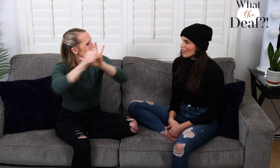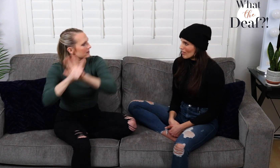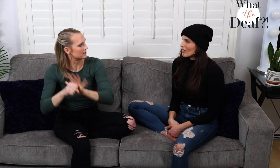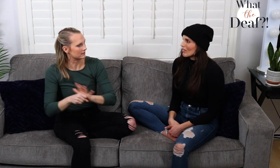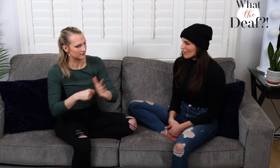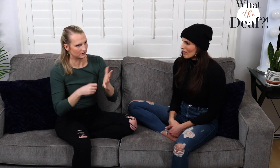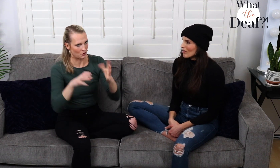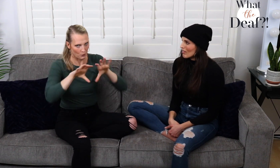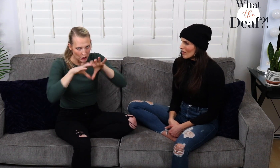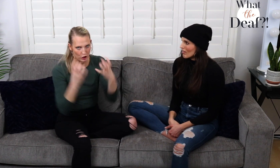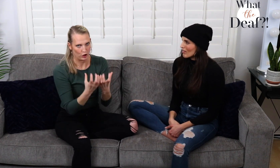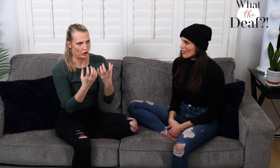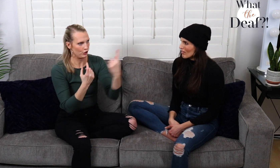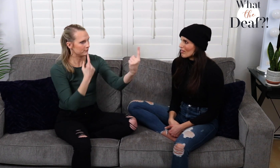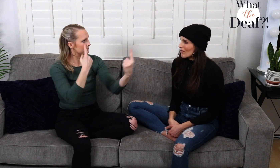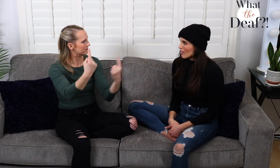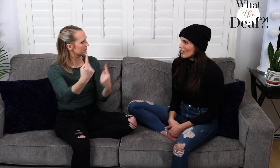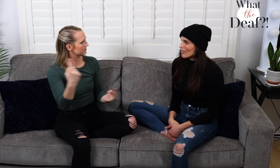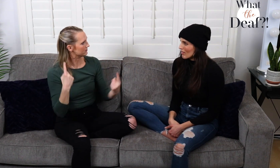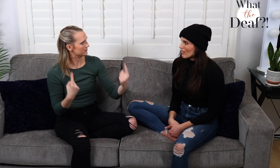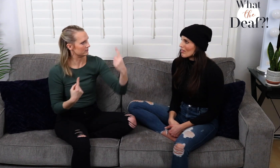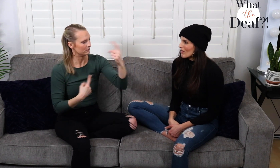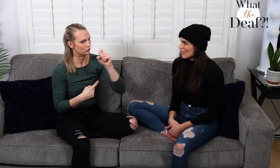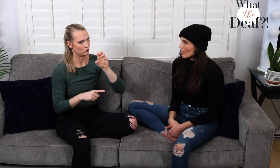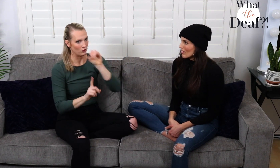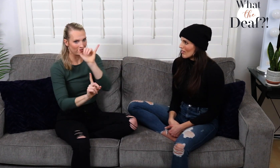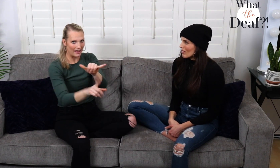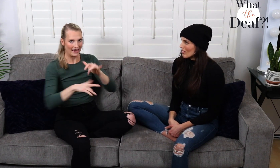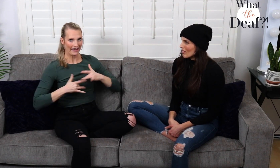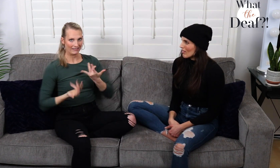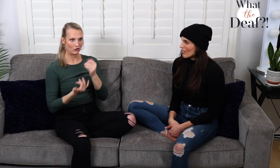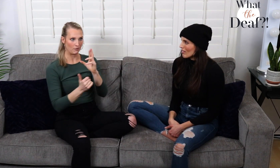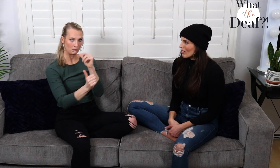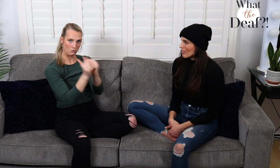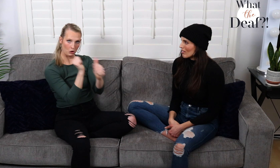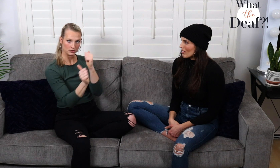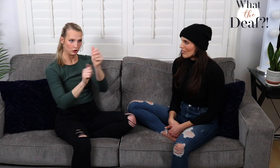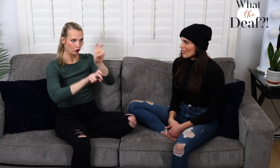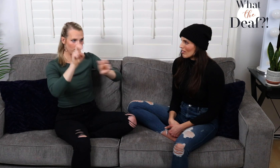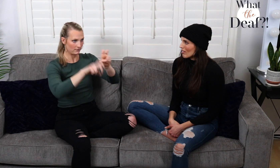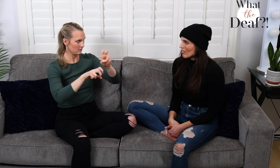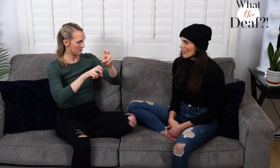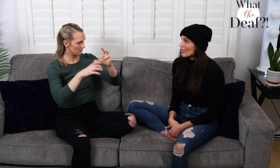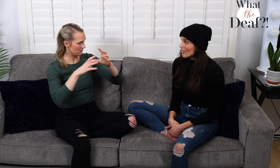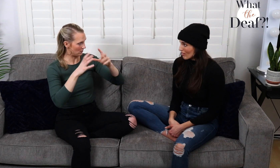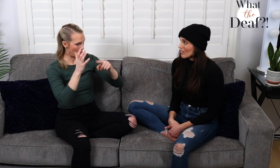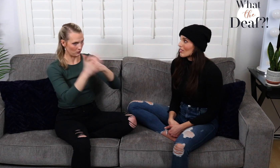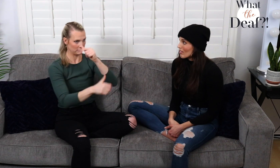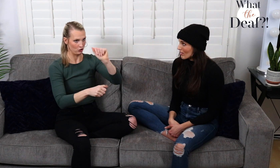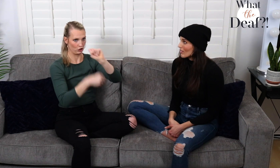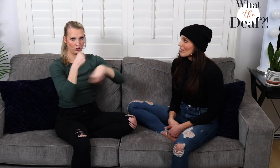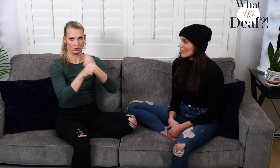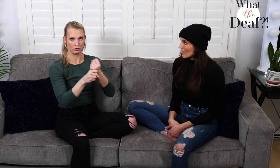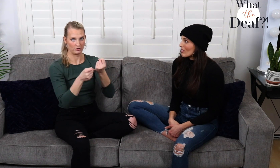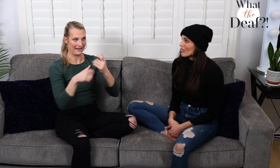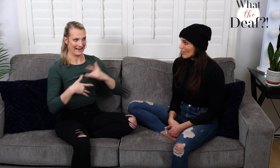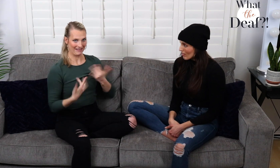own element and all over the world. And so an event or a sporting event like that that happens